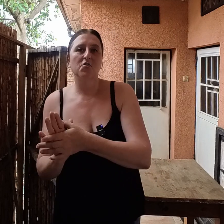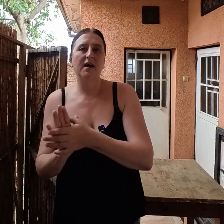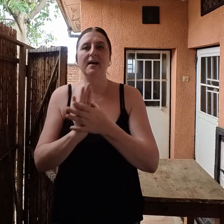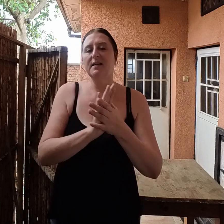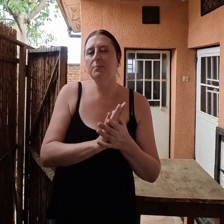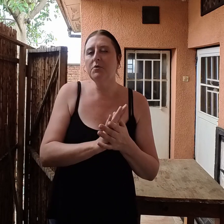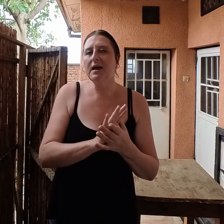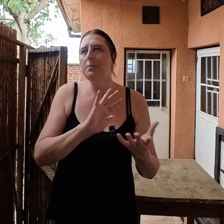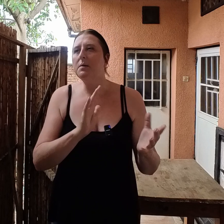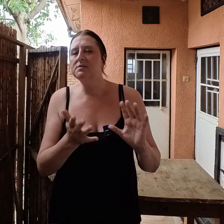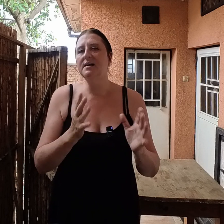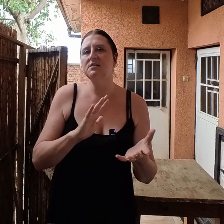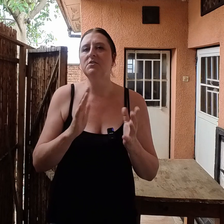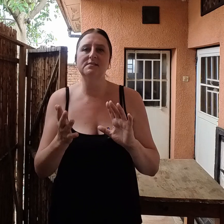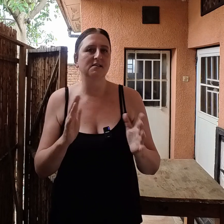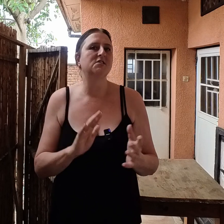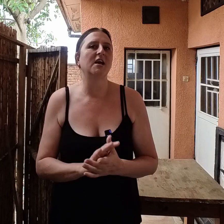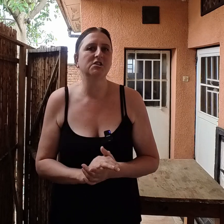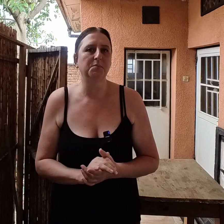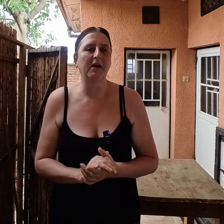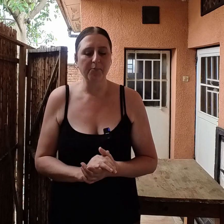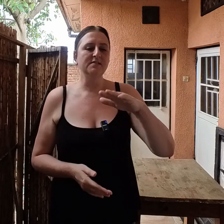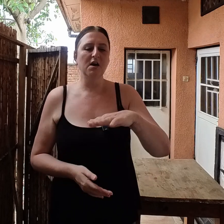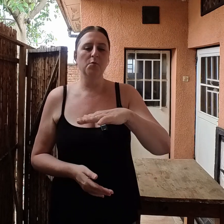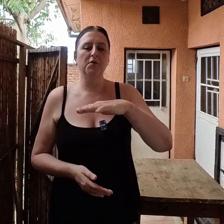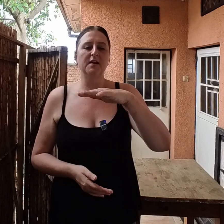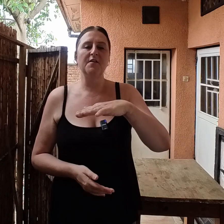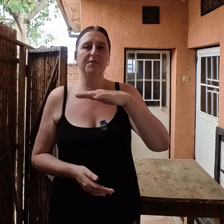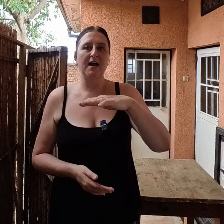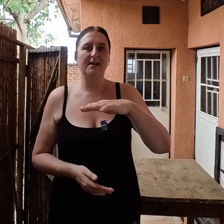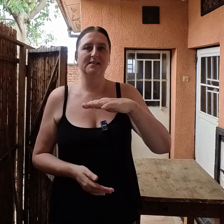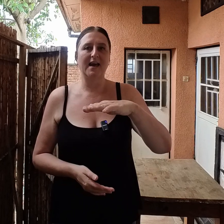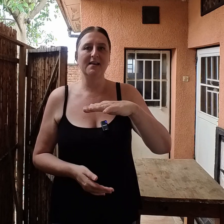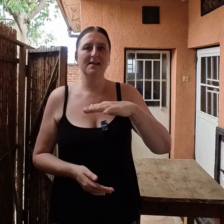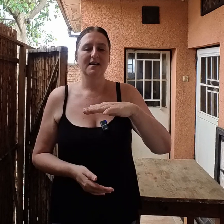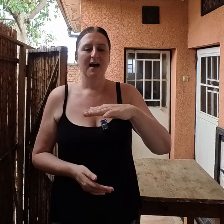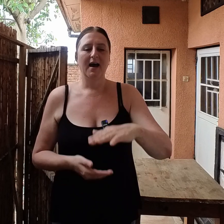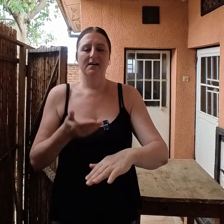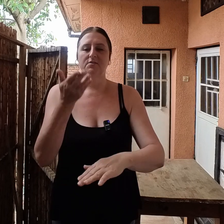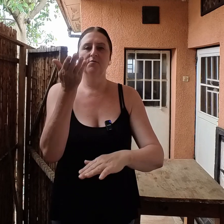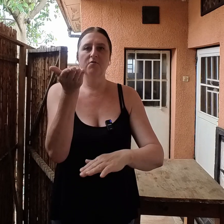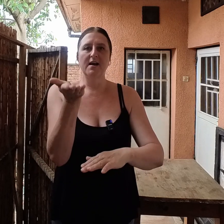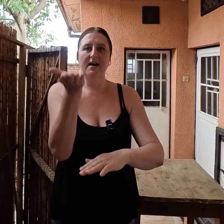Karongi, Kibuye, people tend to use interchangeably. So, we've got the left flat hand again, and the right